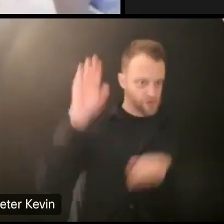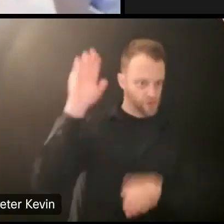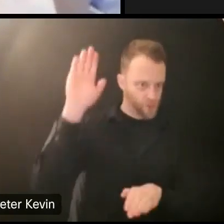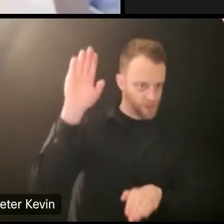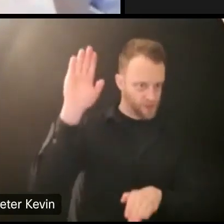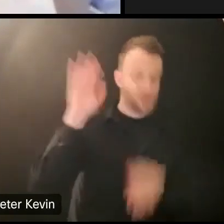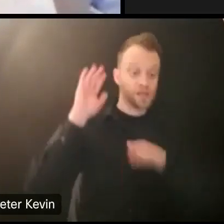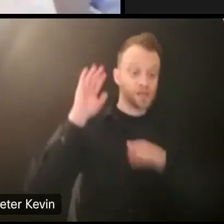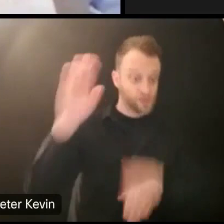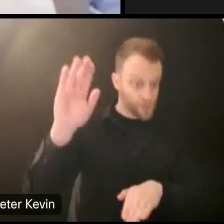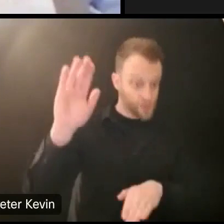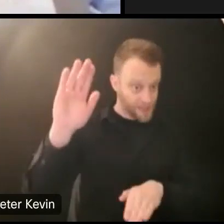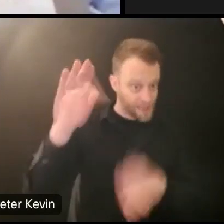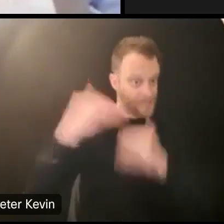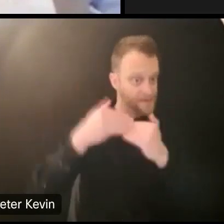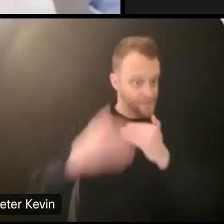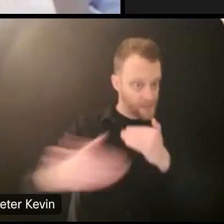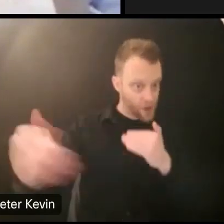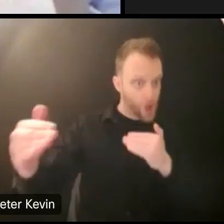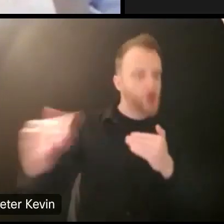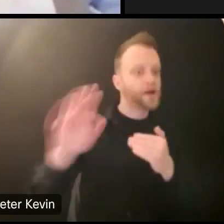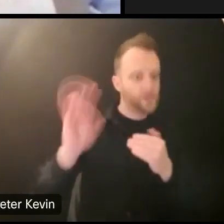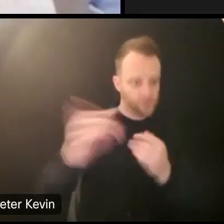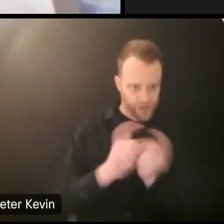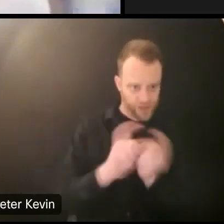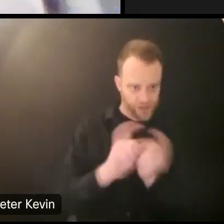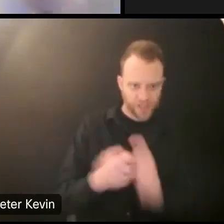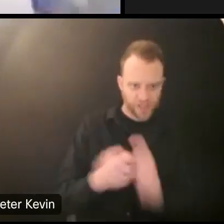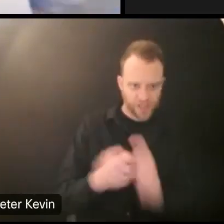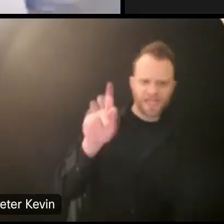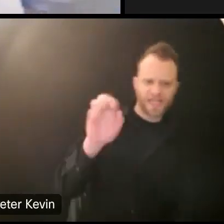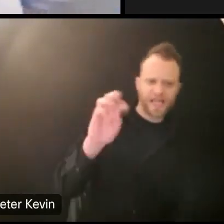and I'm sorry Kent to over (Boese) Oh no, no (Dickerson) I'm sure you're gonna offer this,